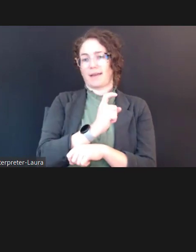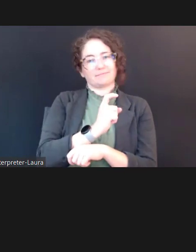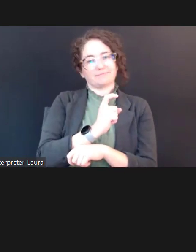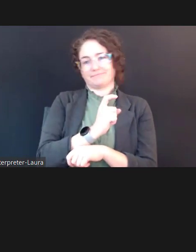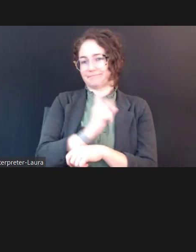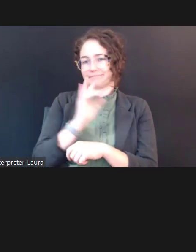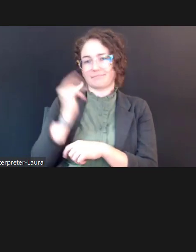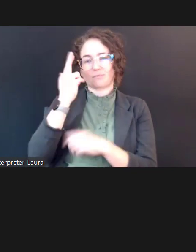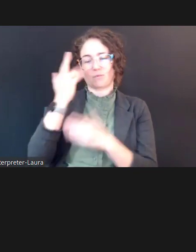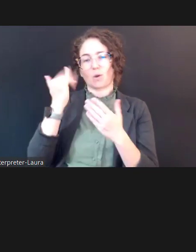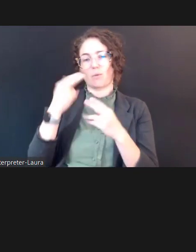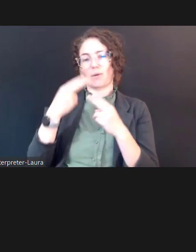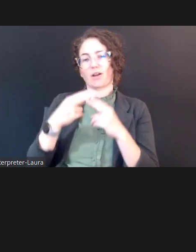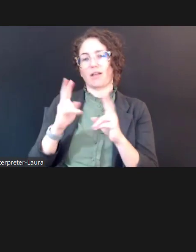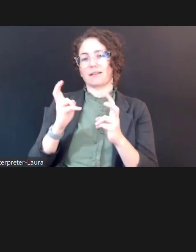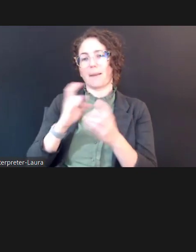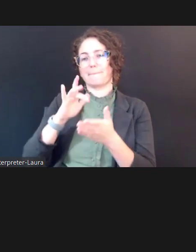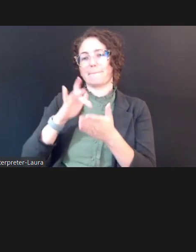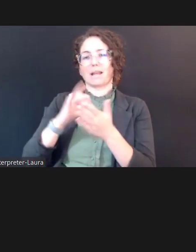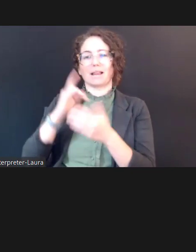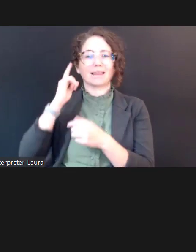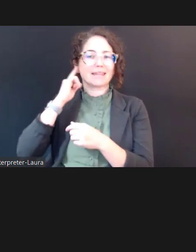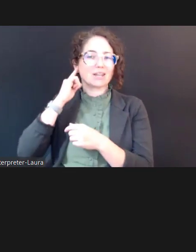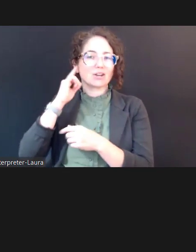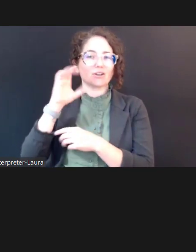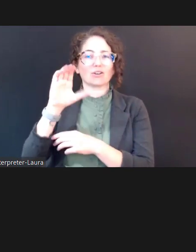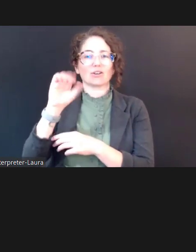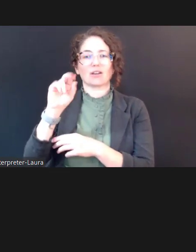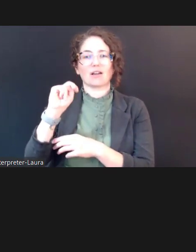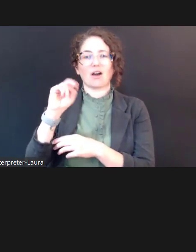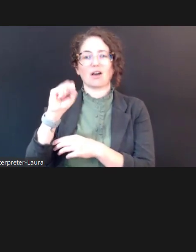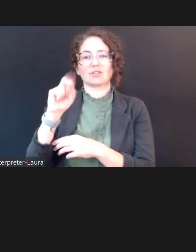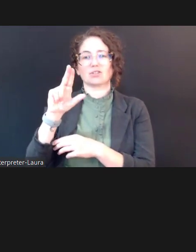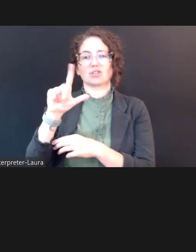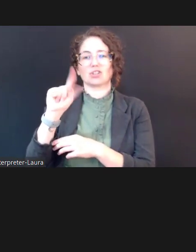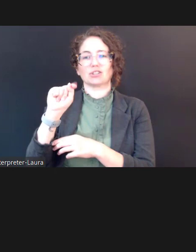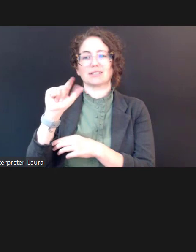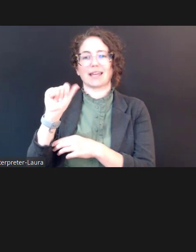That's why we call this is a middle ear consultation to proceed